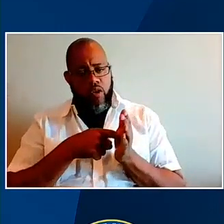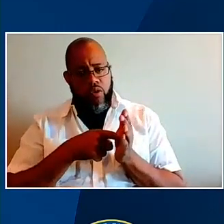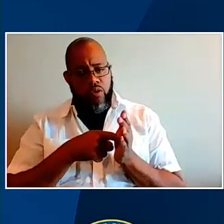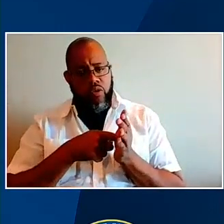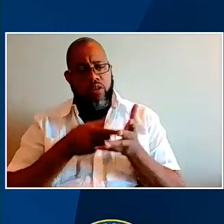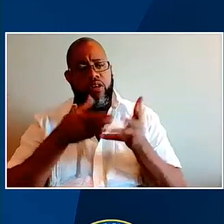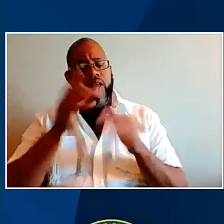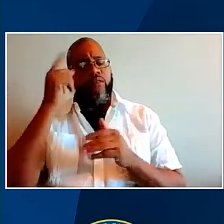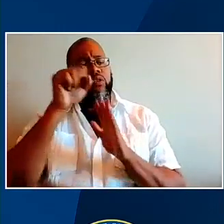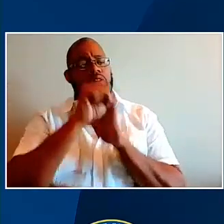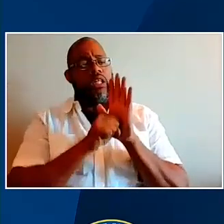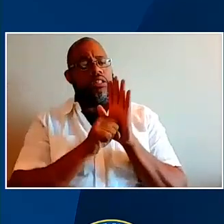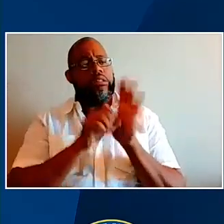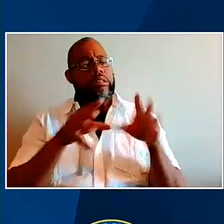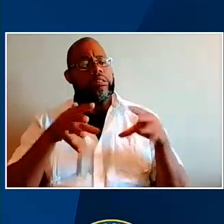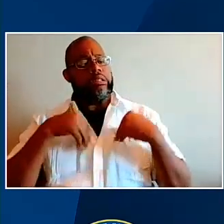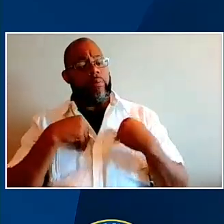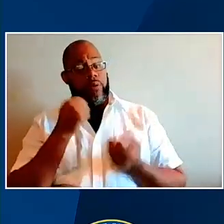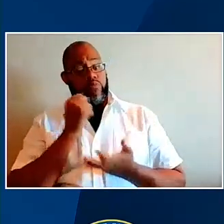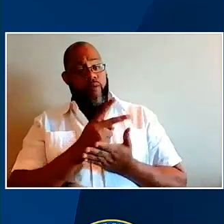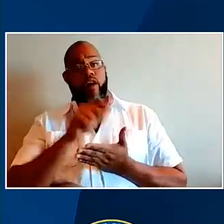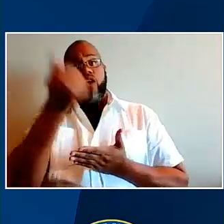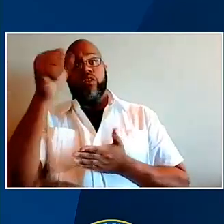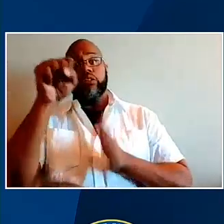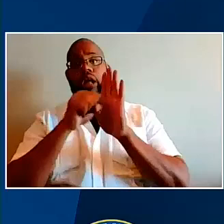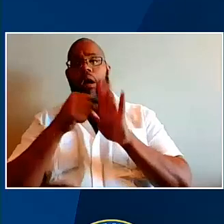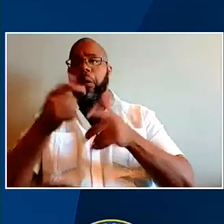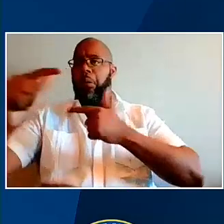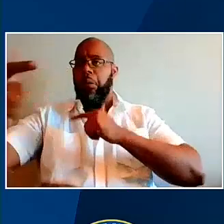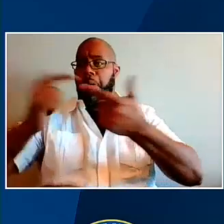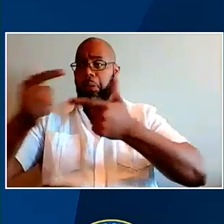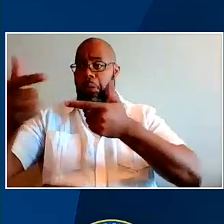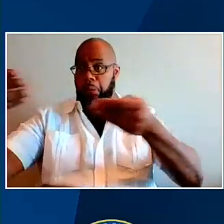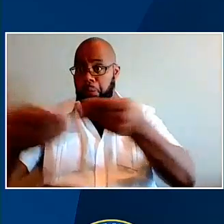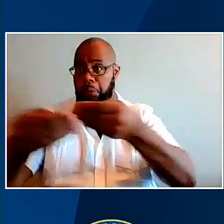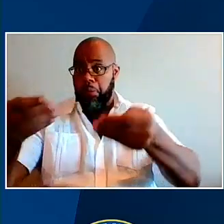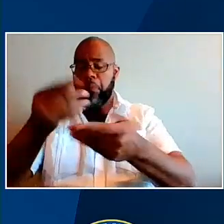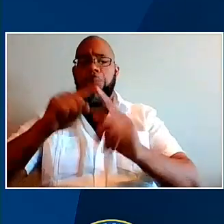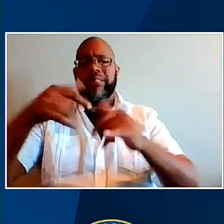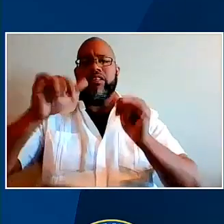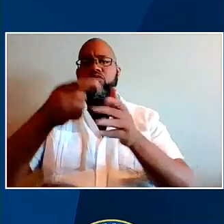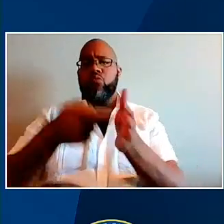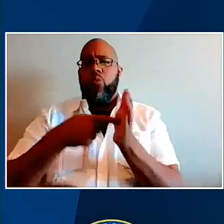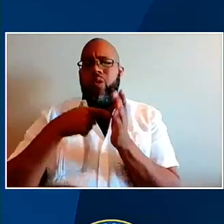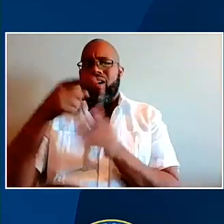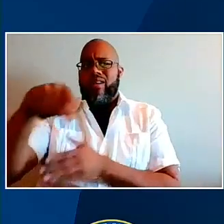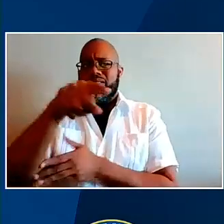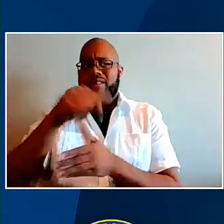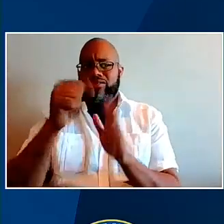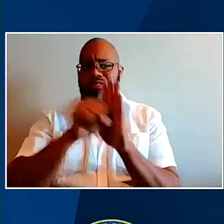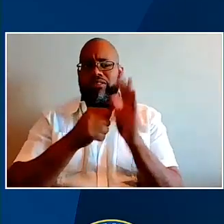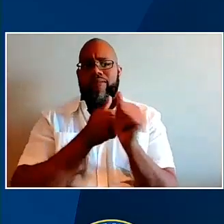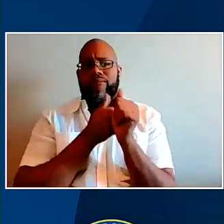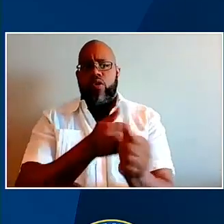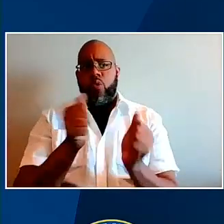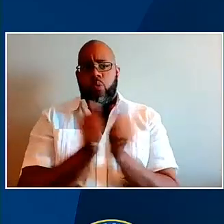states to accept the approval of other states, but still required them to comply with the higher education-specific